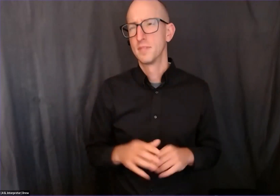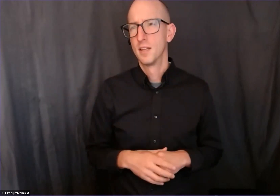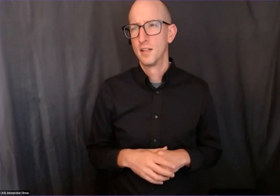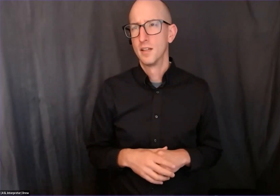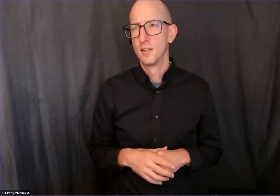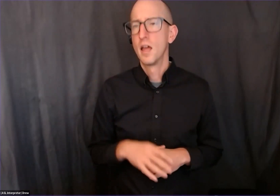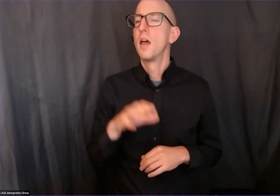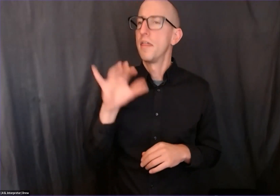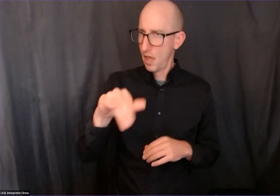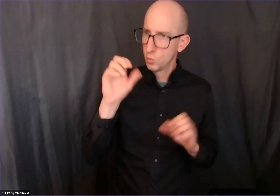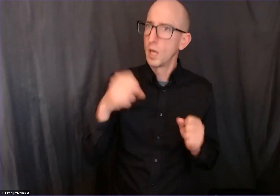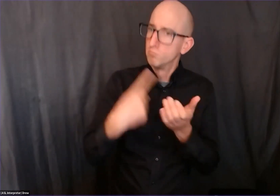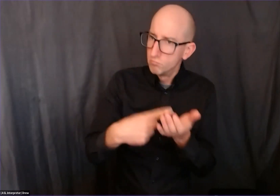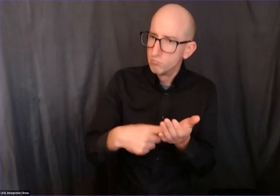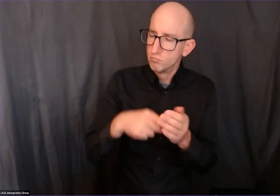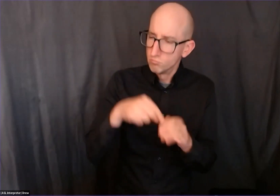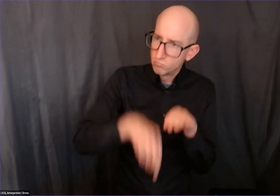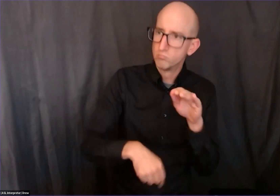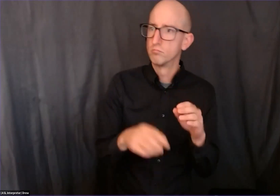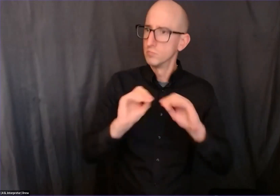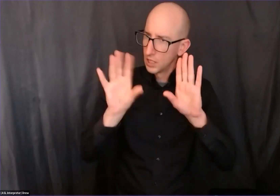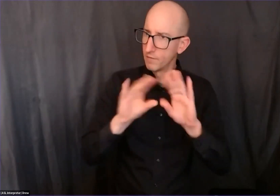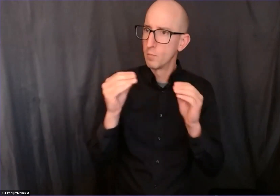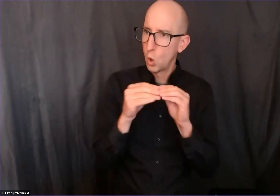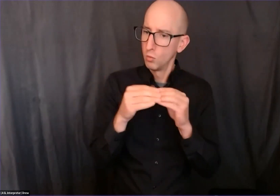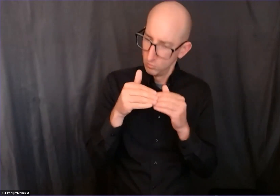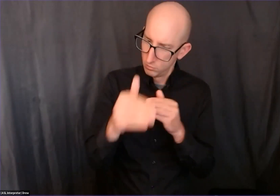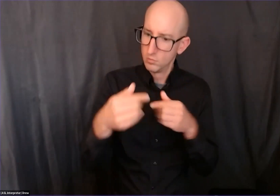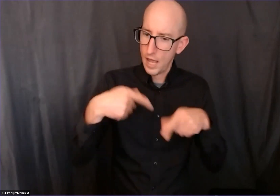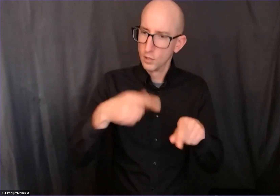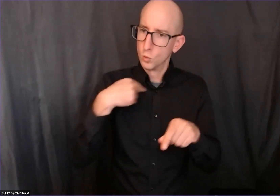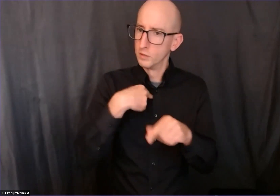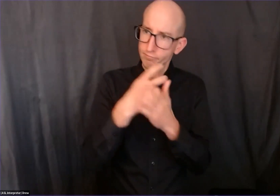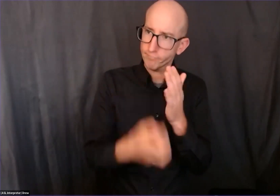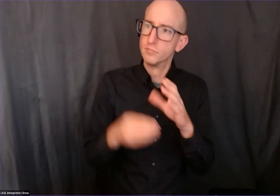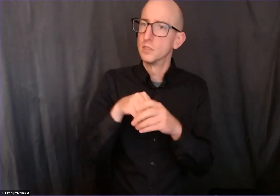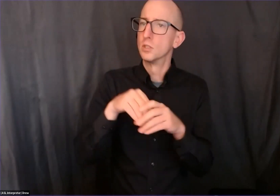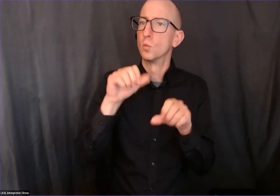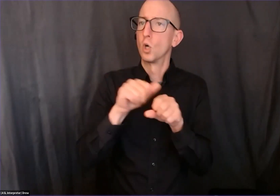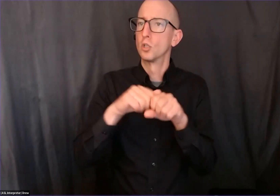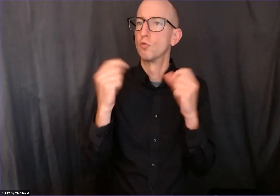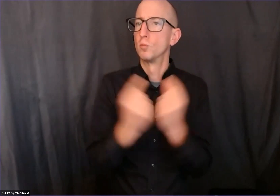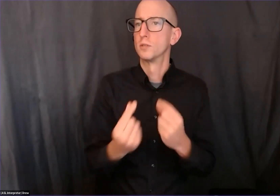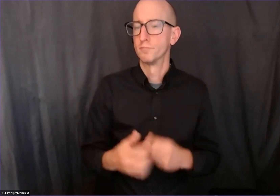and the associated fueling infrastructure. So what I'll do today is I'm going to start off by talking